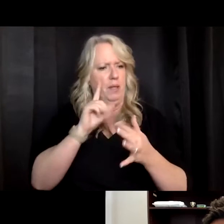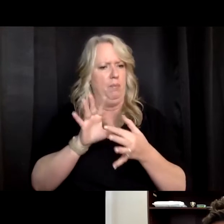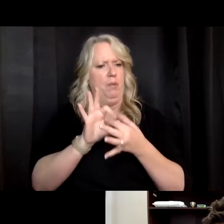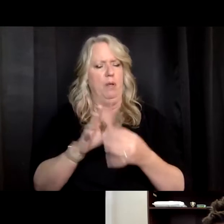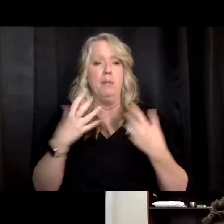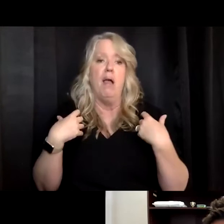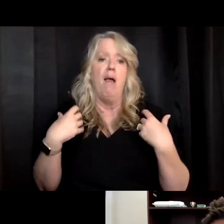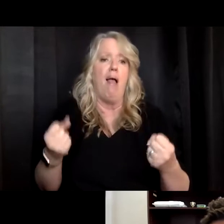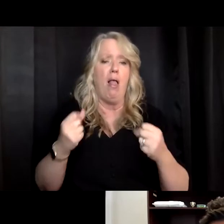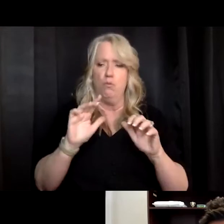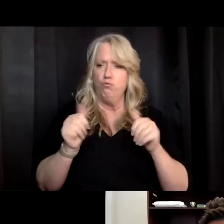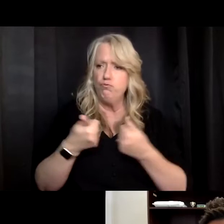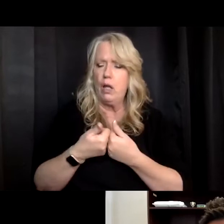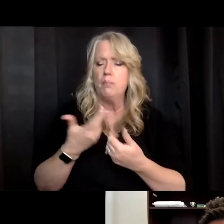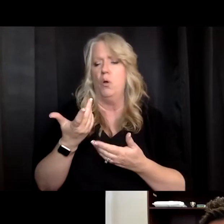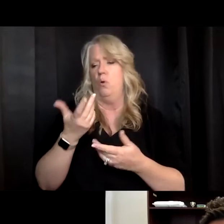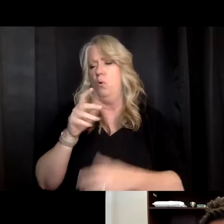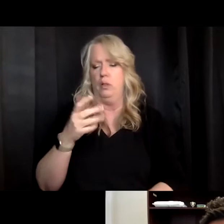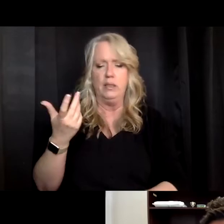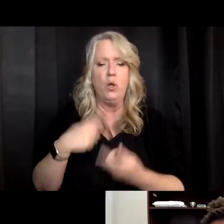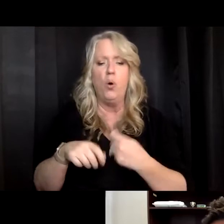BE AT IMMINENT RISK OF HARMING THEMSELVES OR OTHERS.